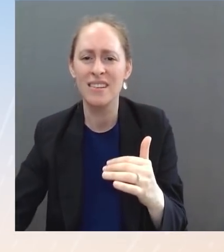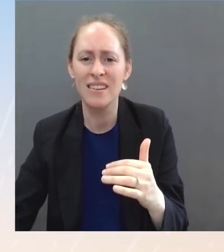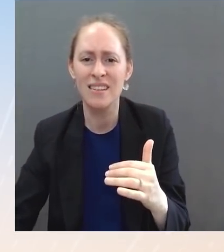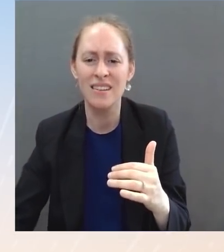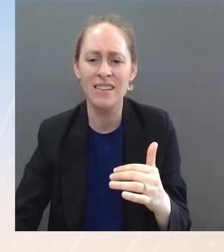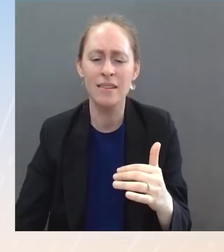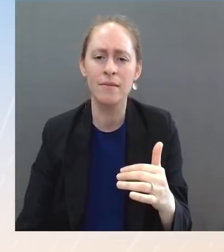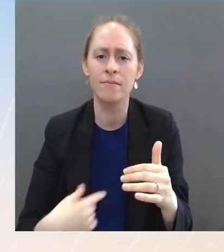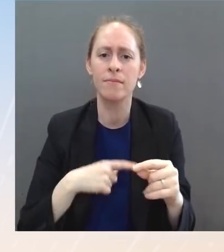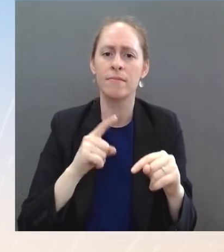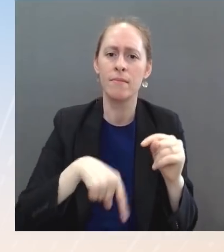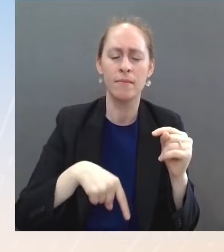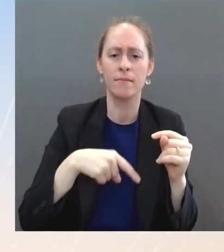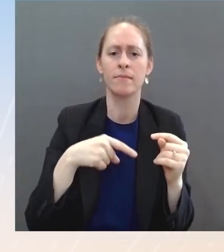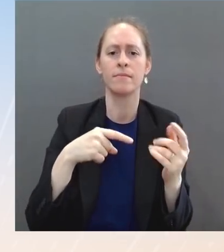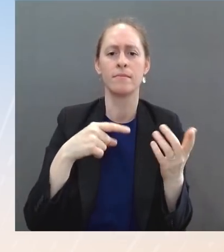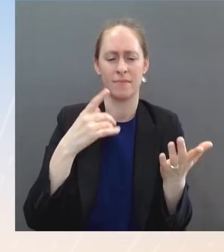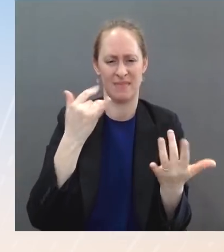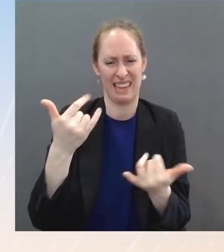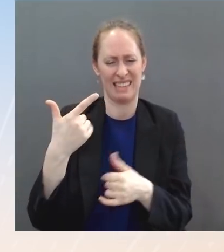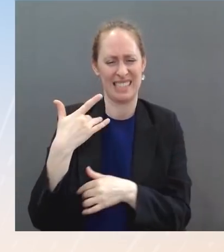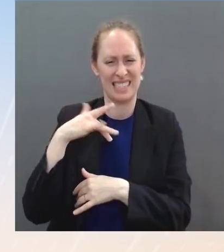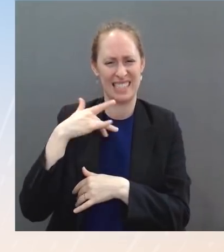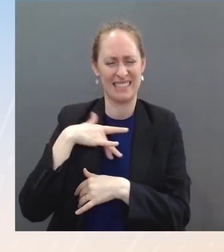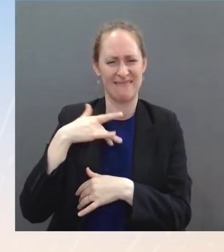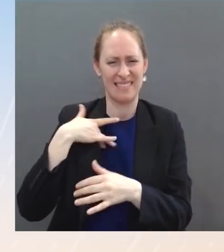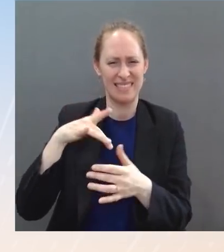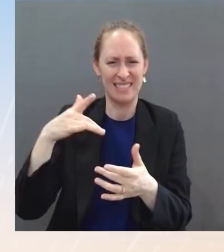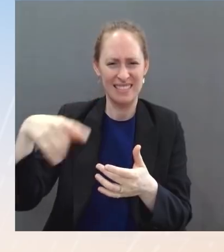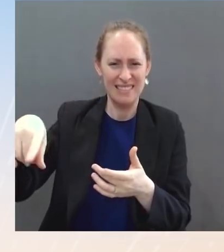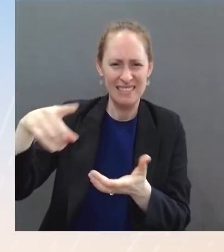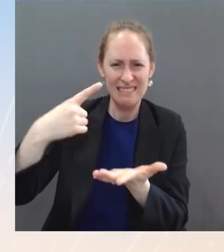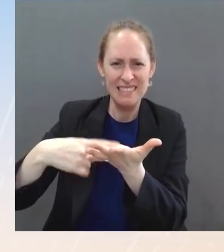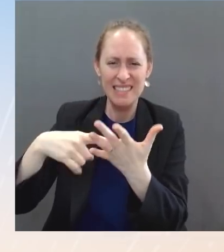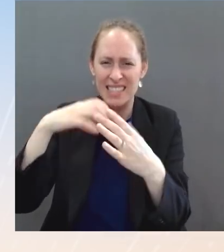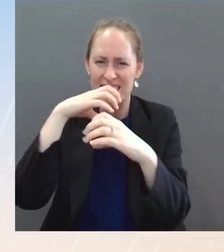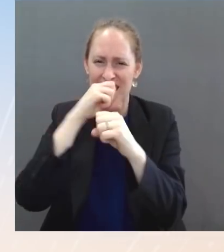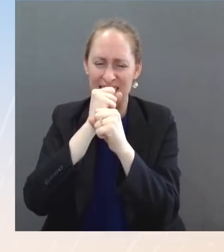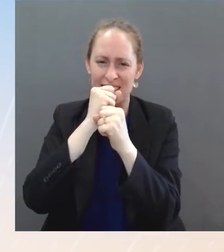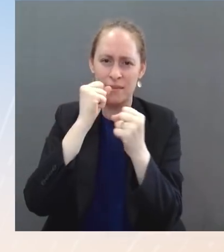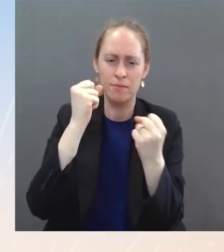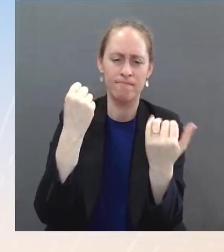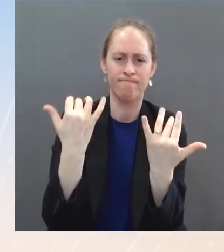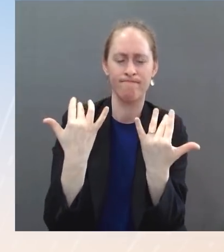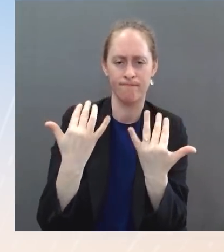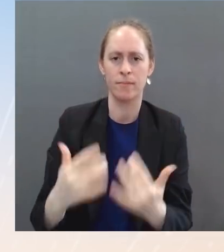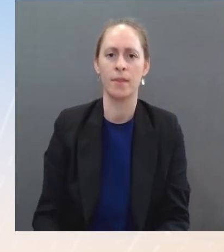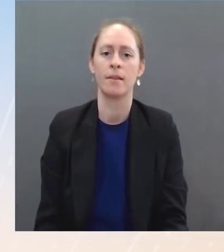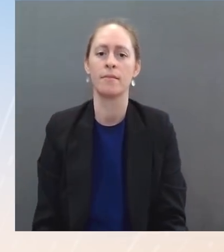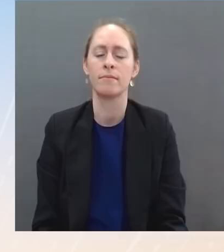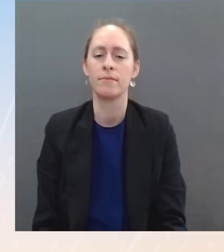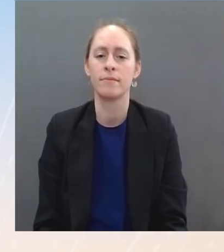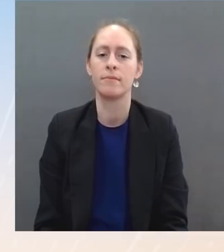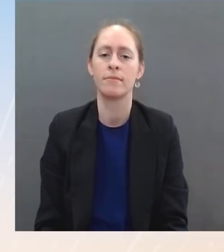and the sensitivities of our allies and partners for why we wouldn't speak about a particular capability like tanks.